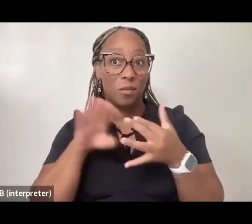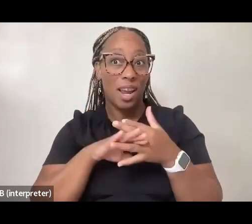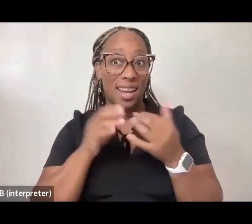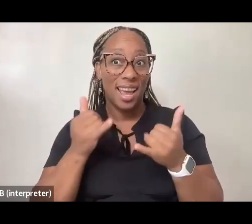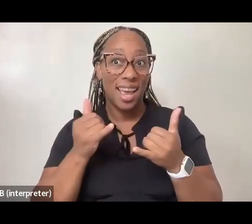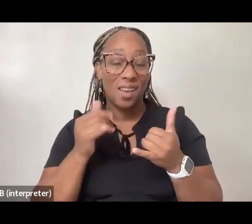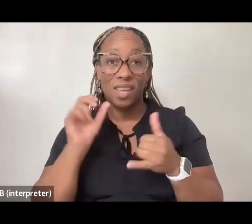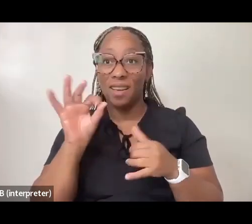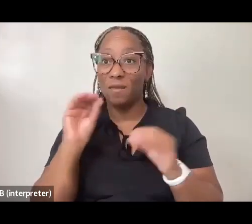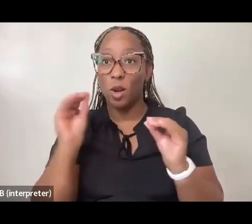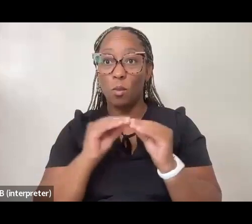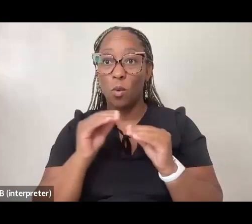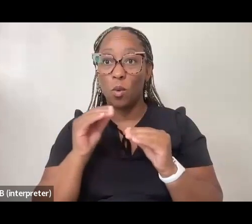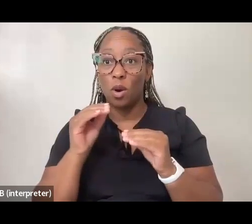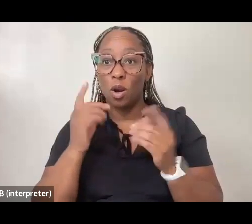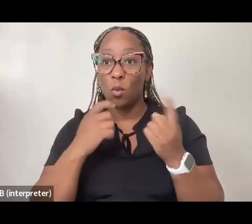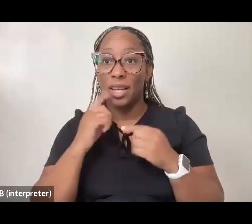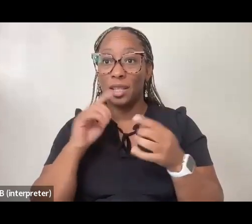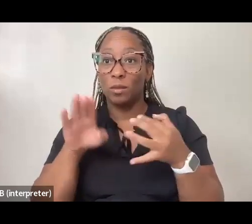If there aren't any other questions, we will break for